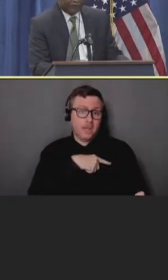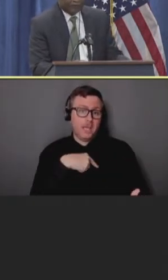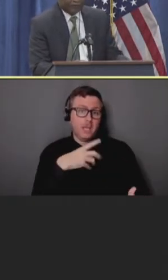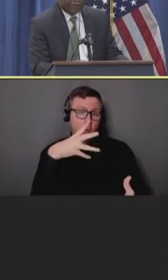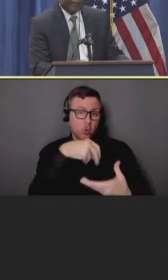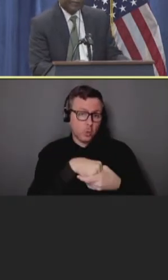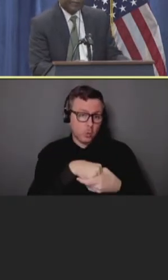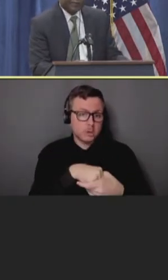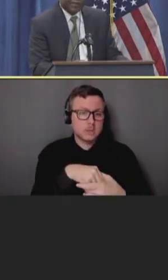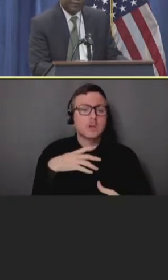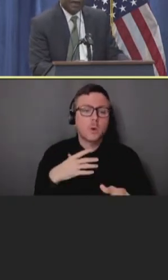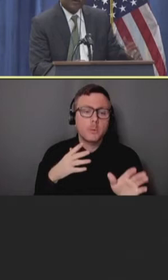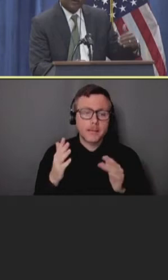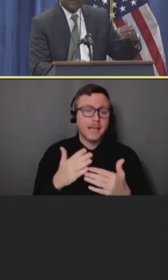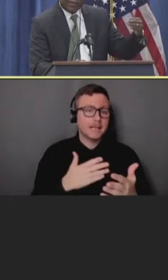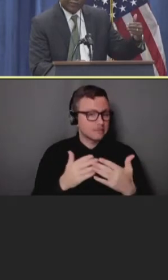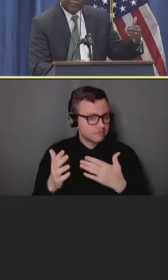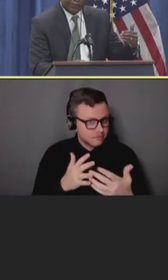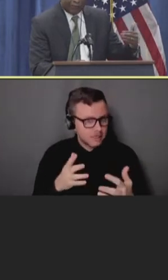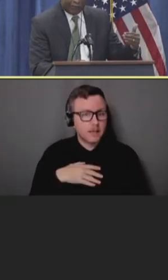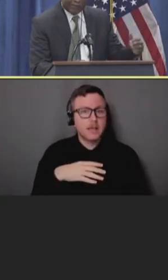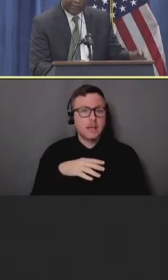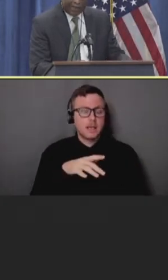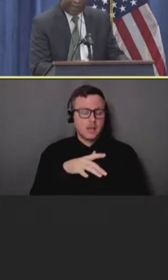needless to say, myocarditis did rear its head,